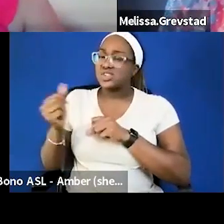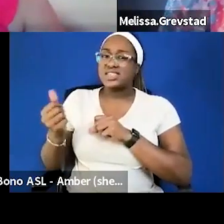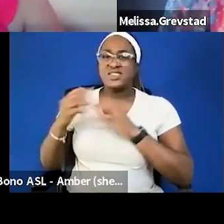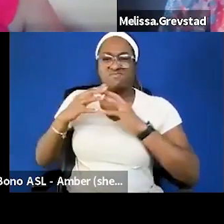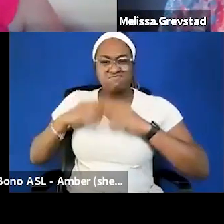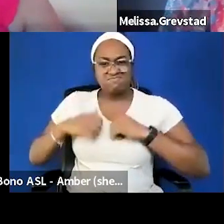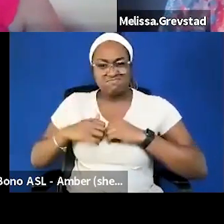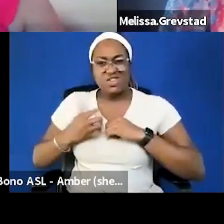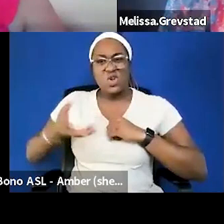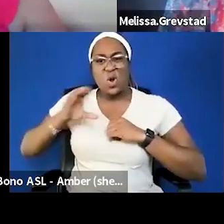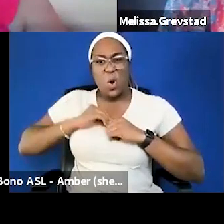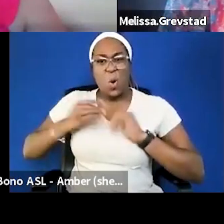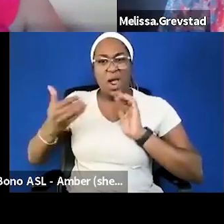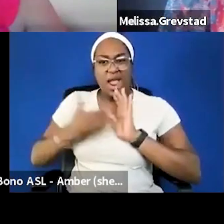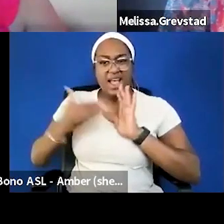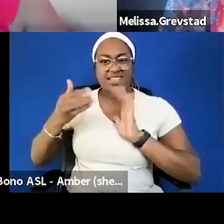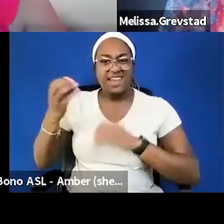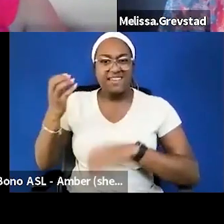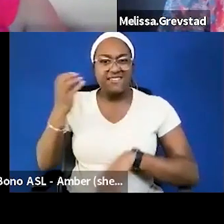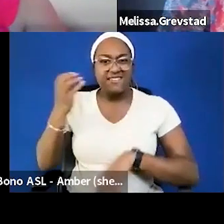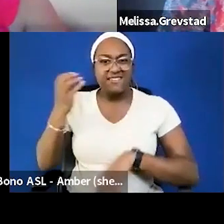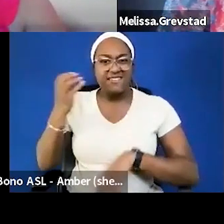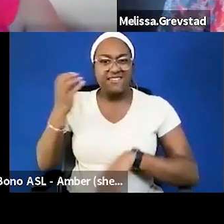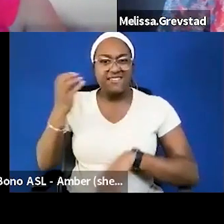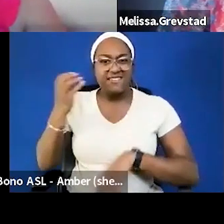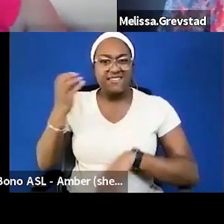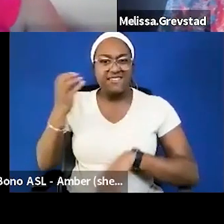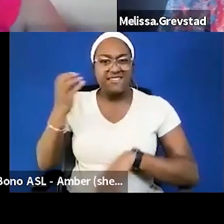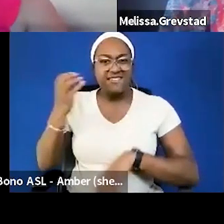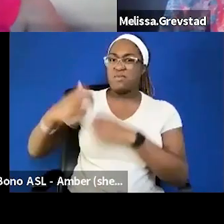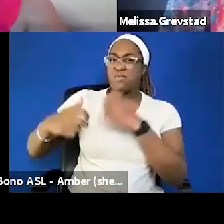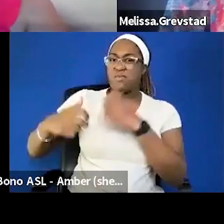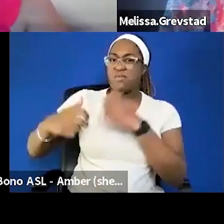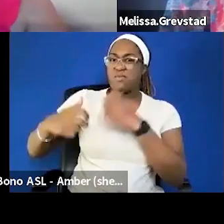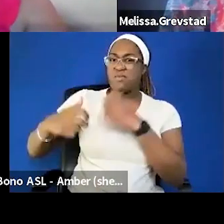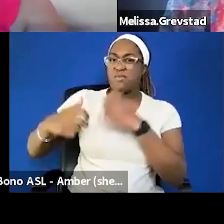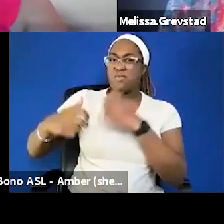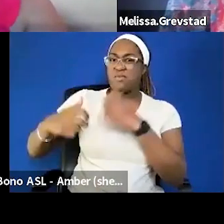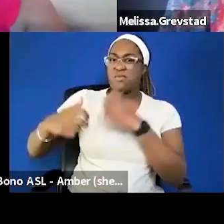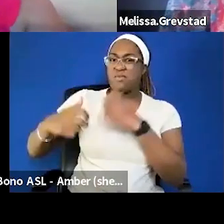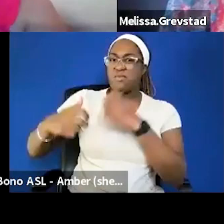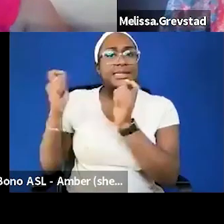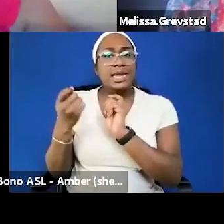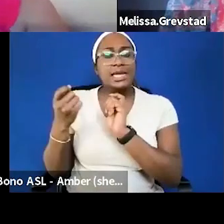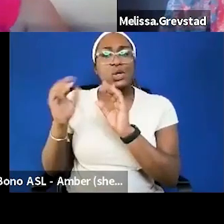Pushing back when you do see problems requesting change of individuals and organizations who may be making life harder for fat people.